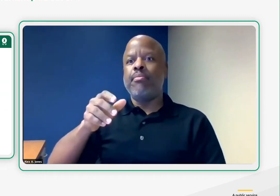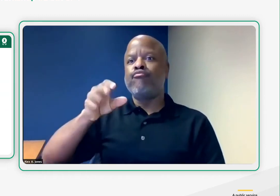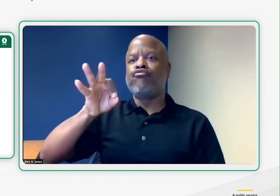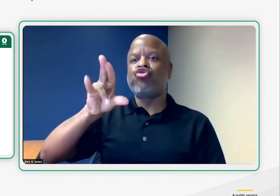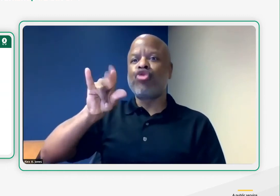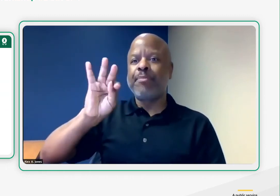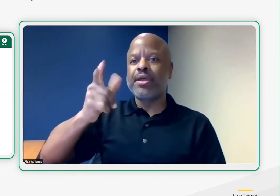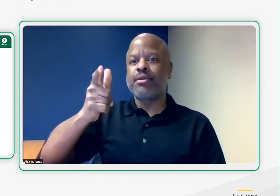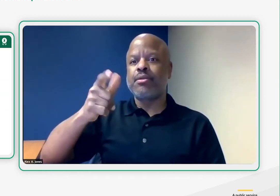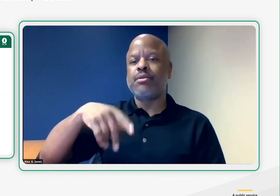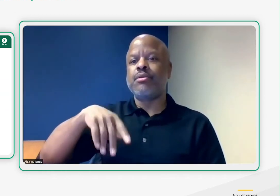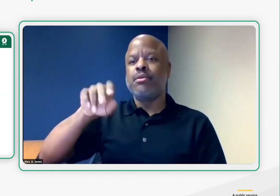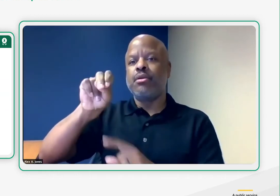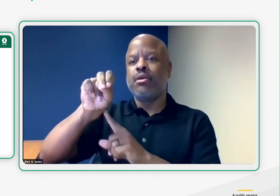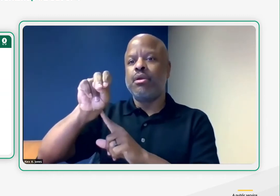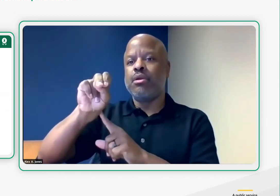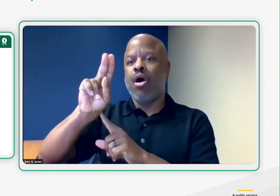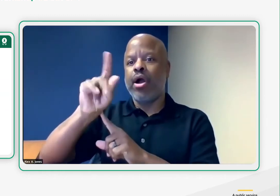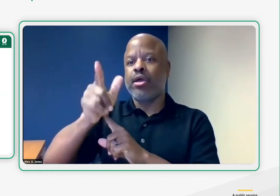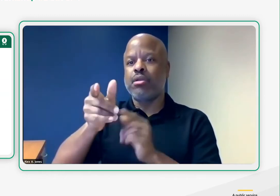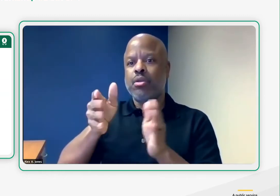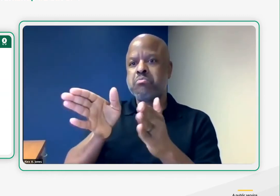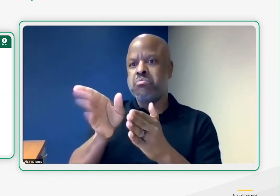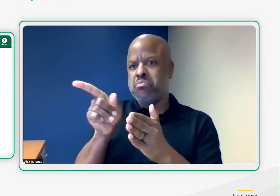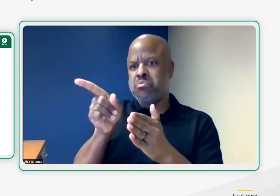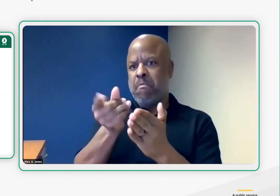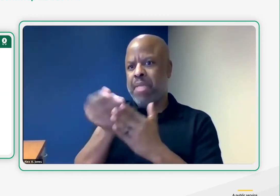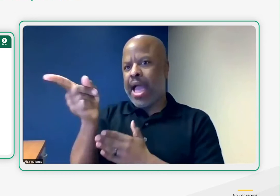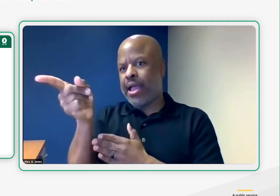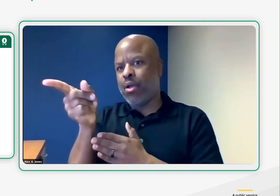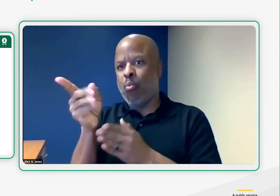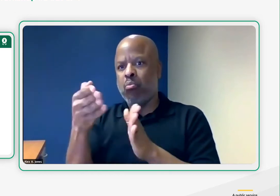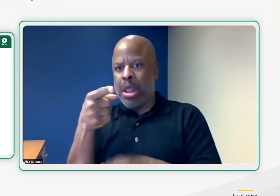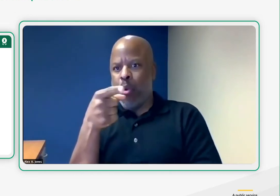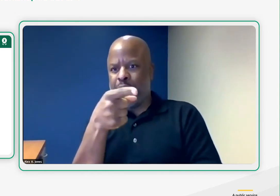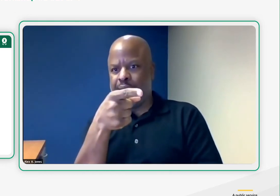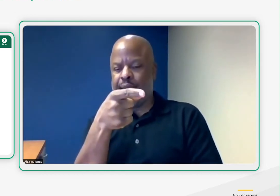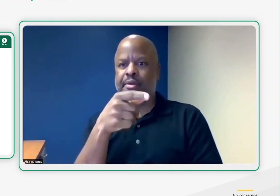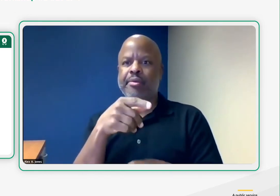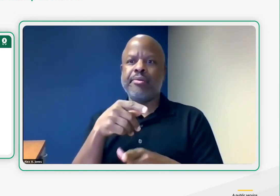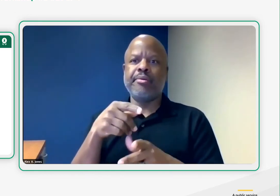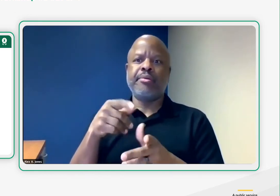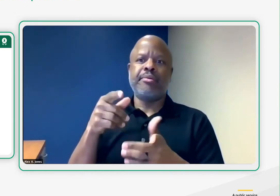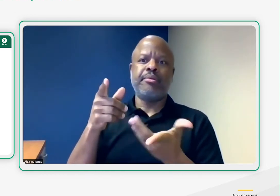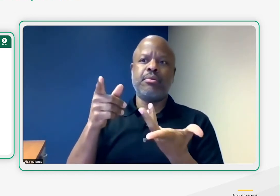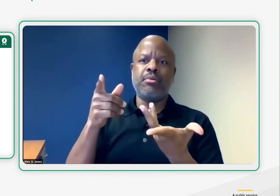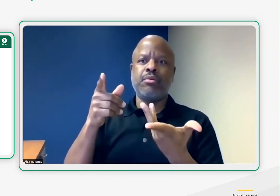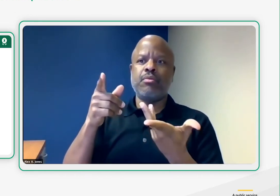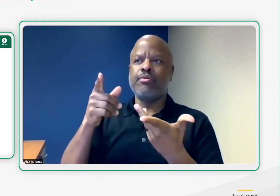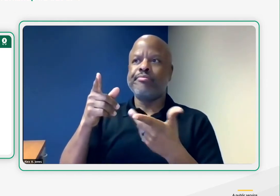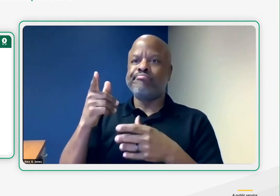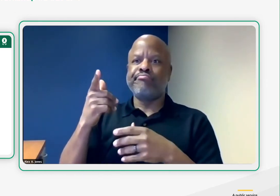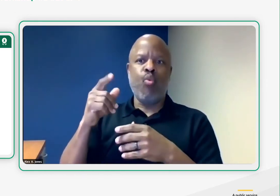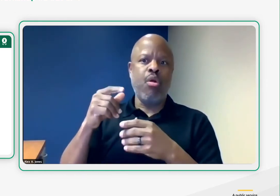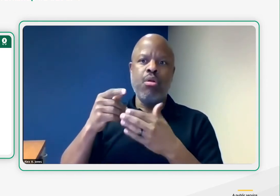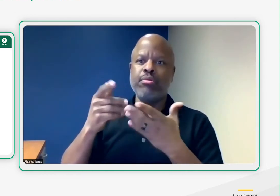Maybe you're more susceptible to that mind hacking.